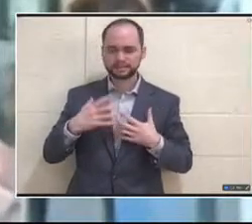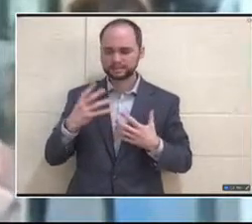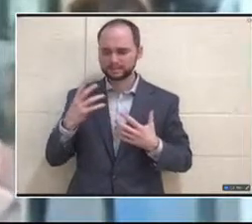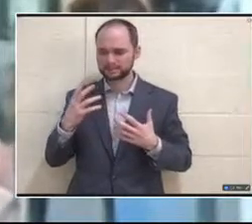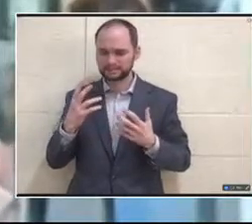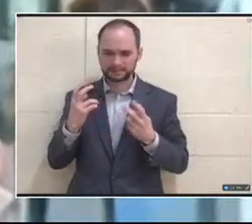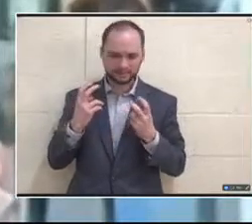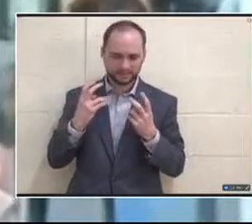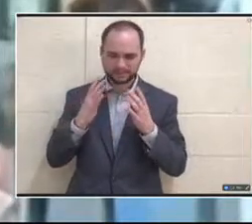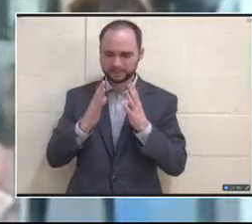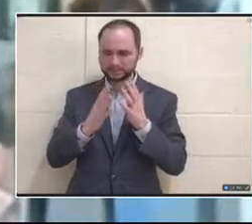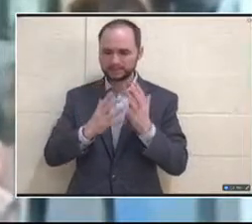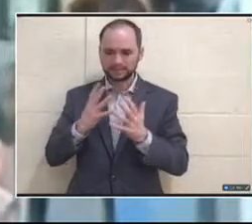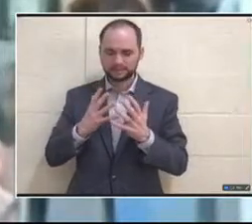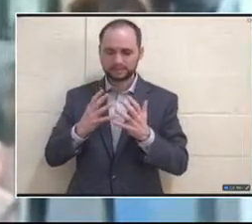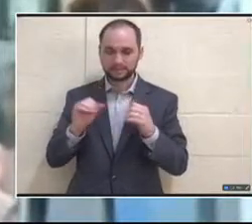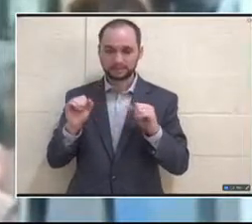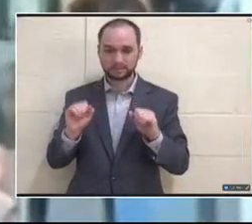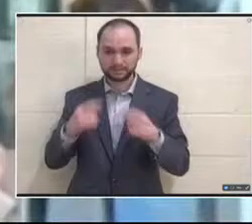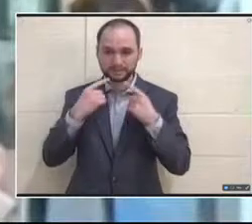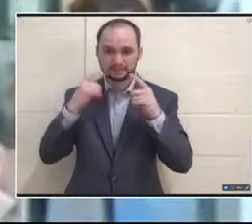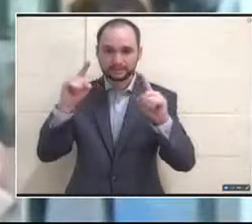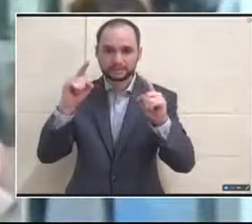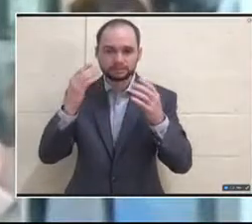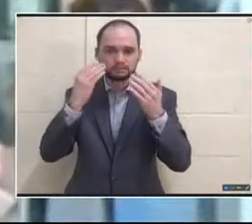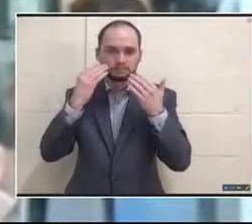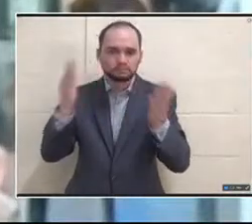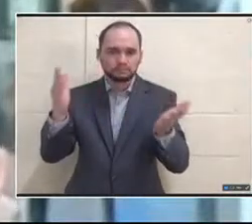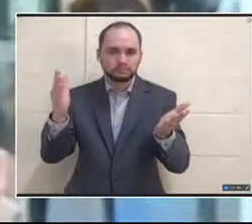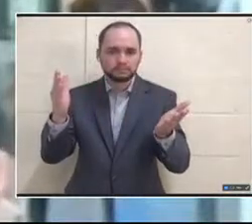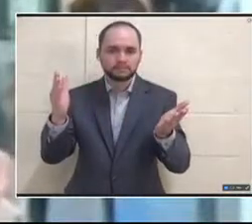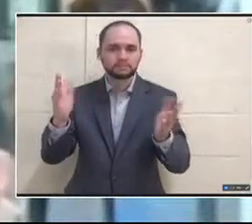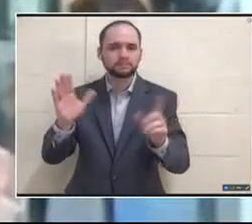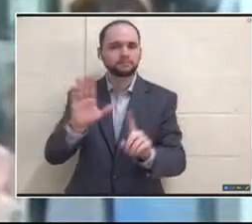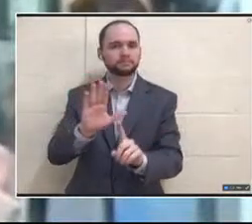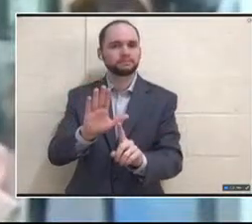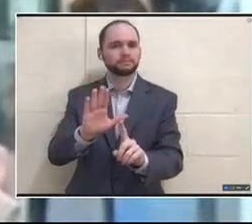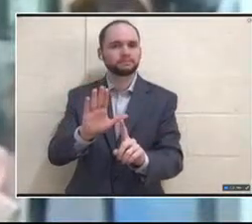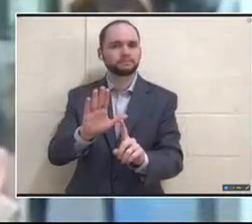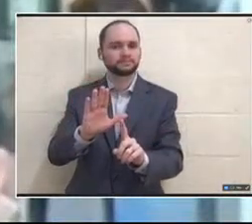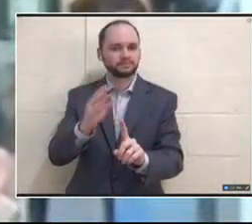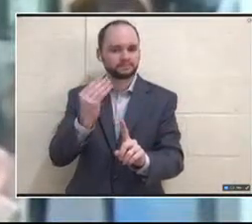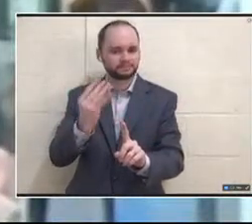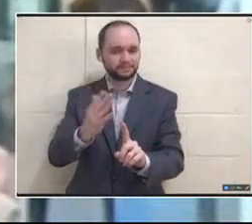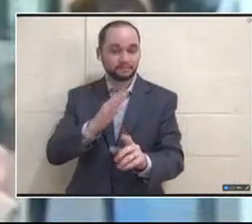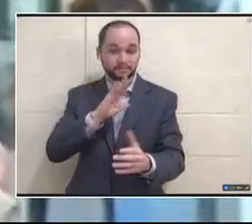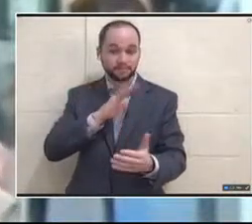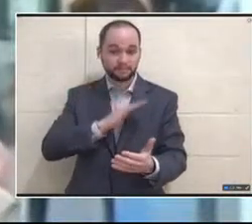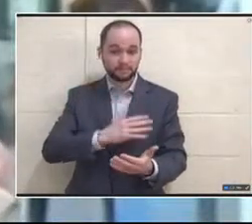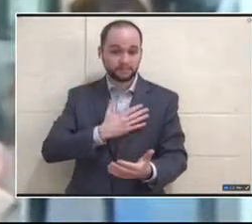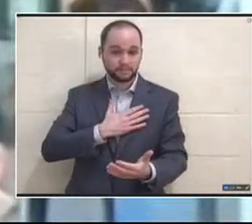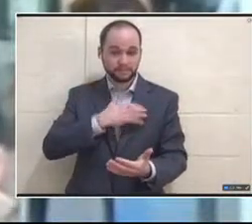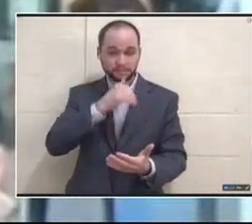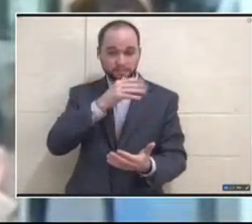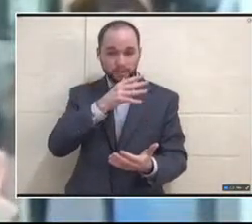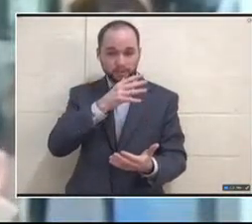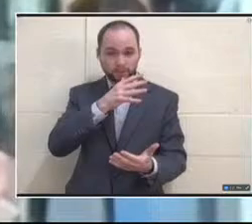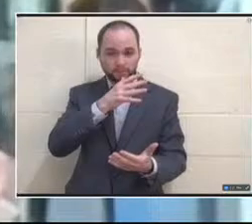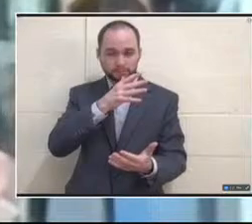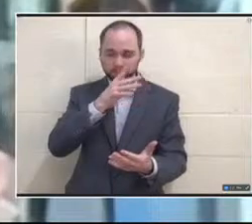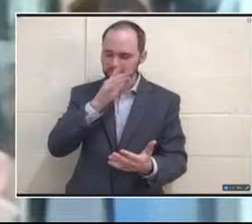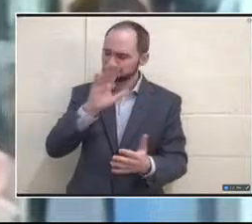But I had the confidence of my dear mother and my family and my church family